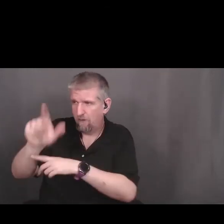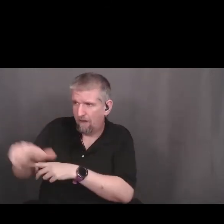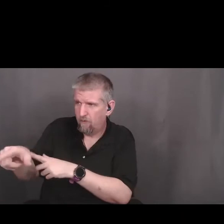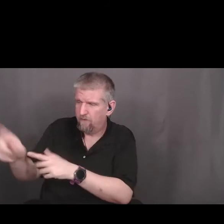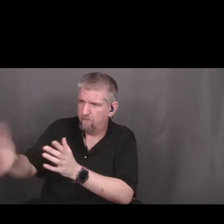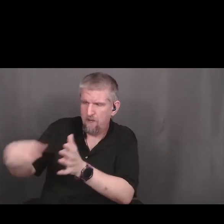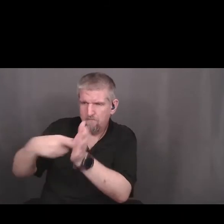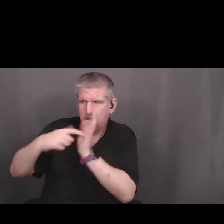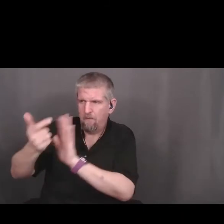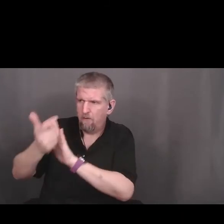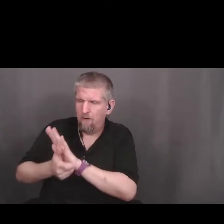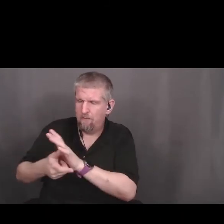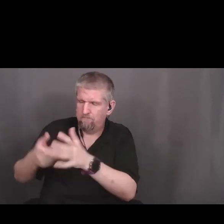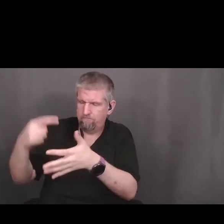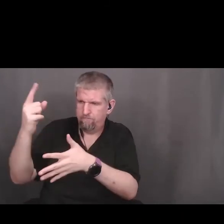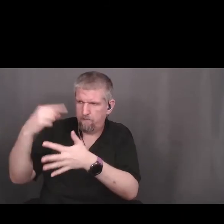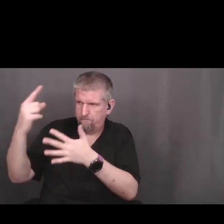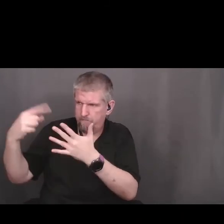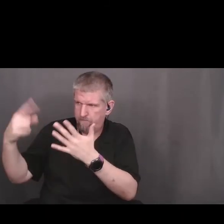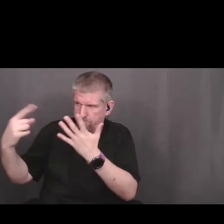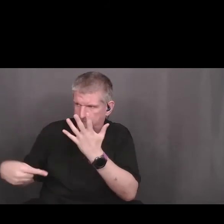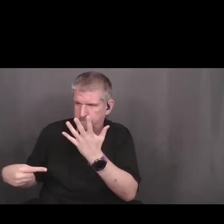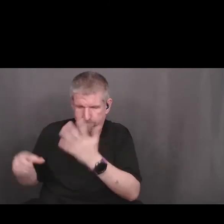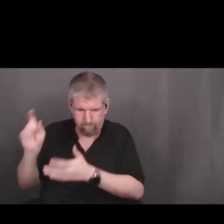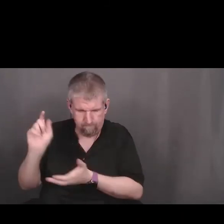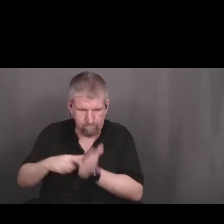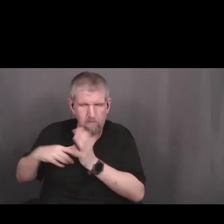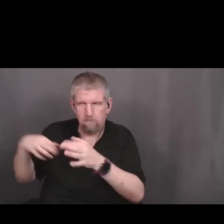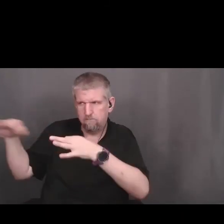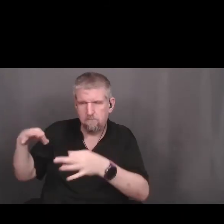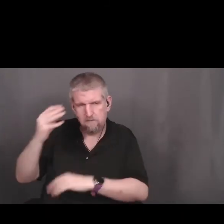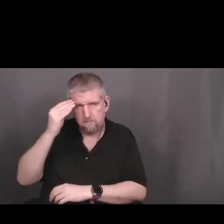as somebody who serves a population who may have disability